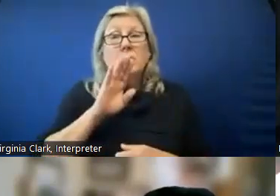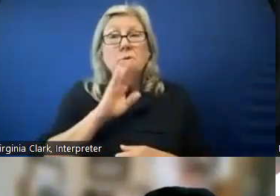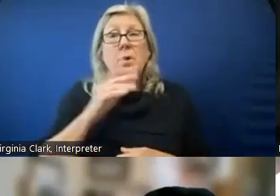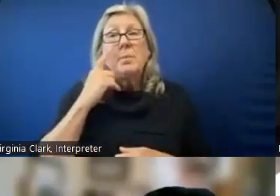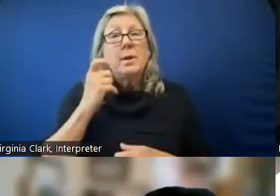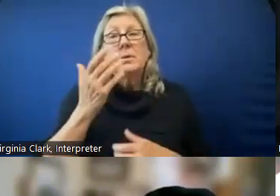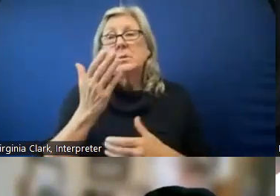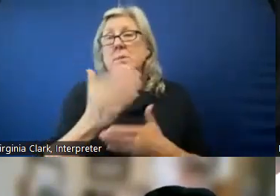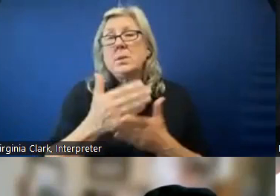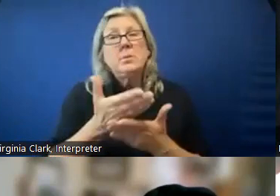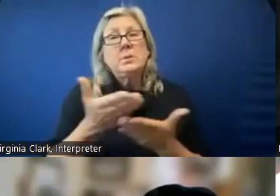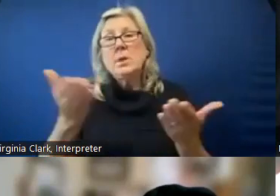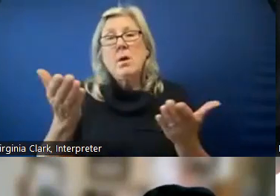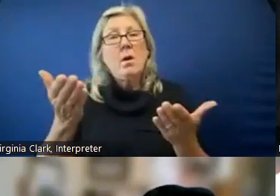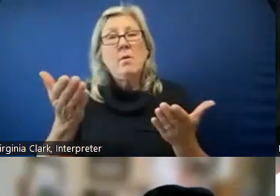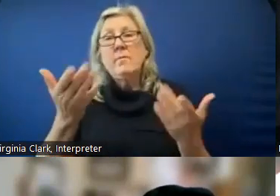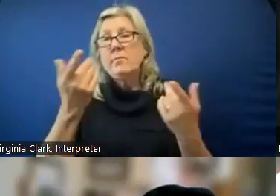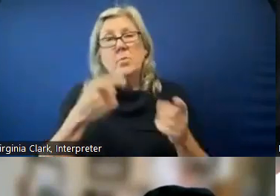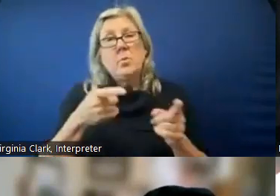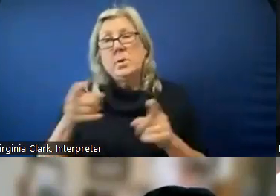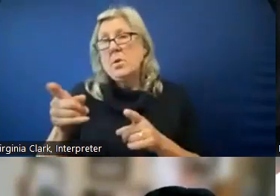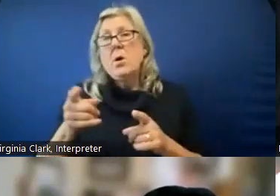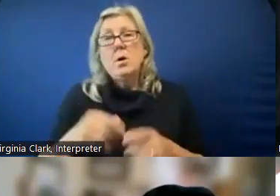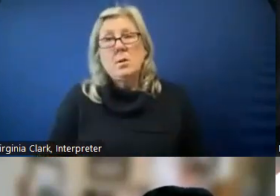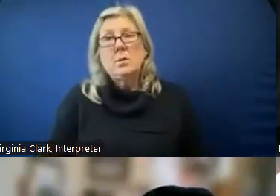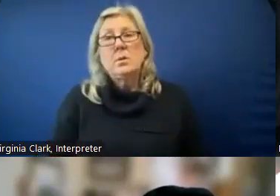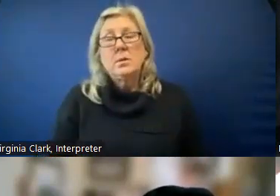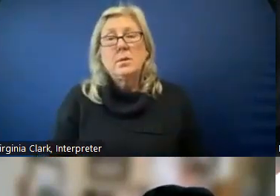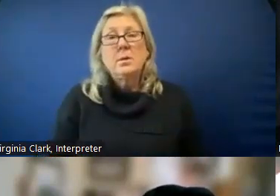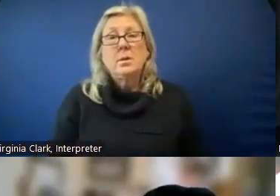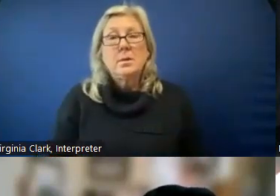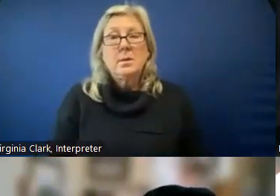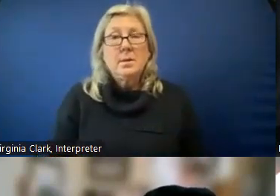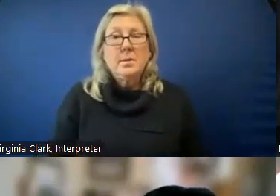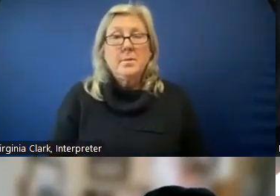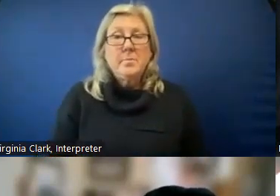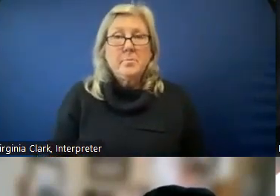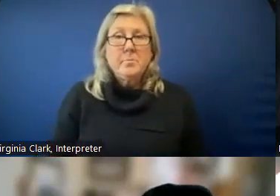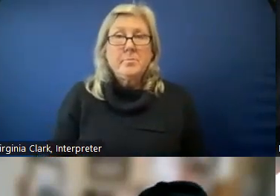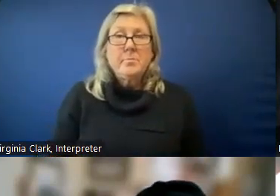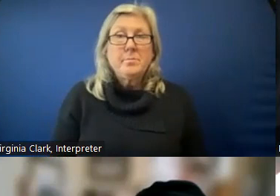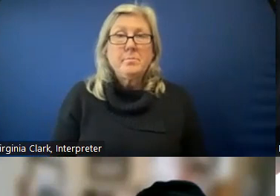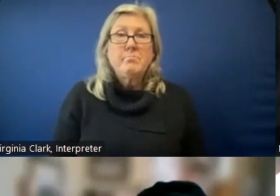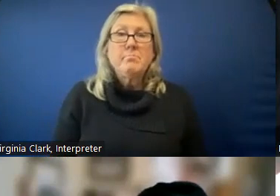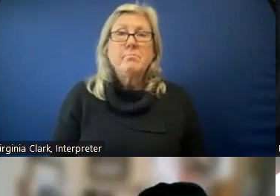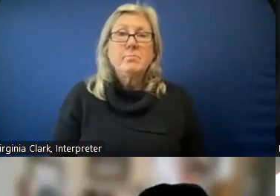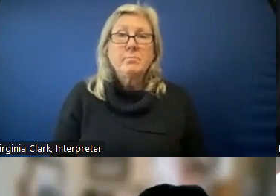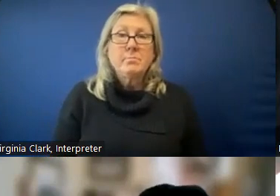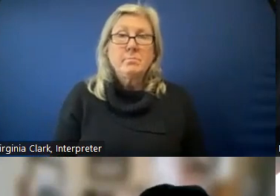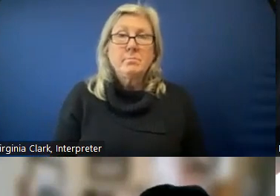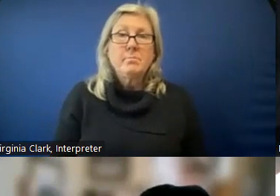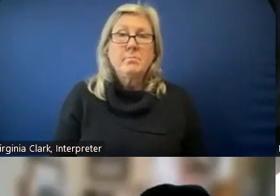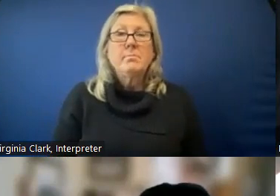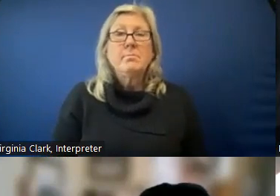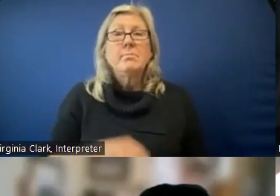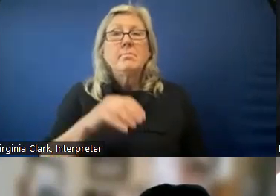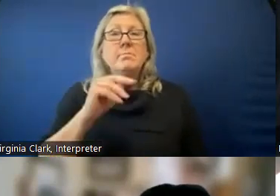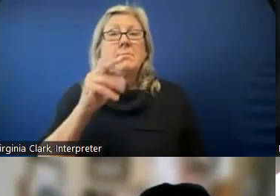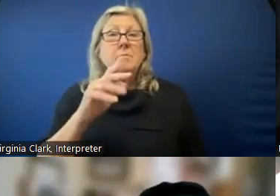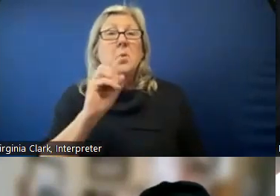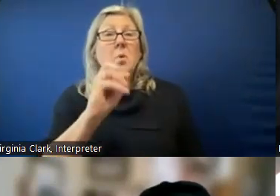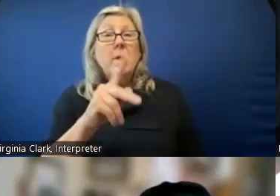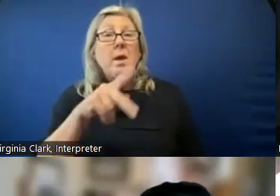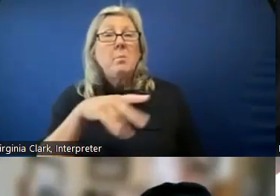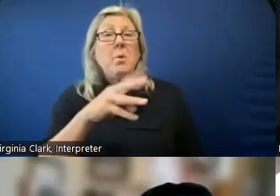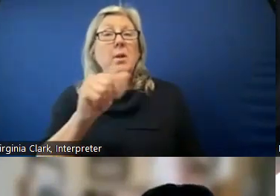the stuff that's been going on. >> OK, Paula. Thank you. I hope that you'll